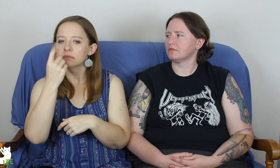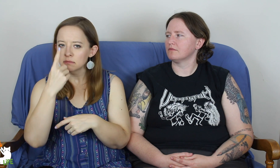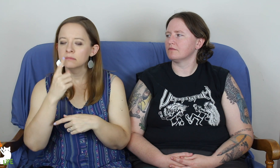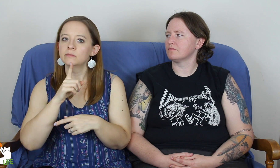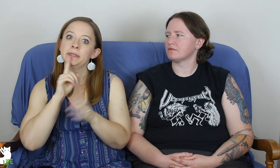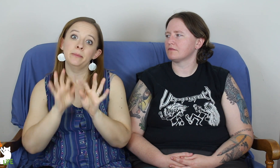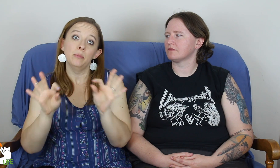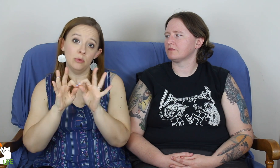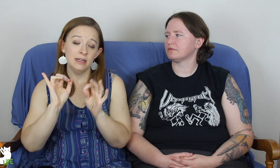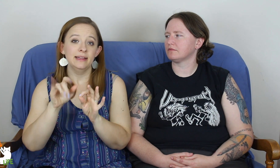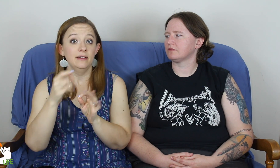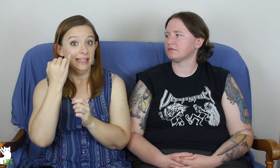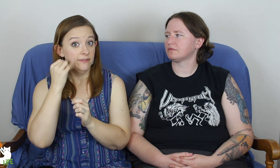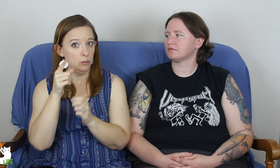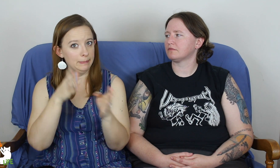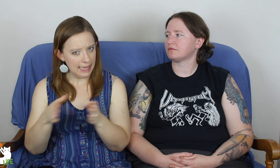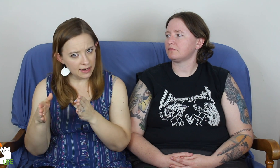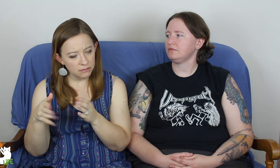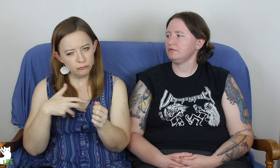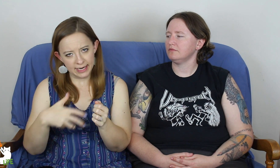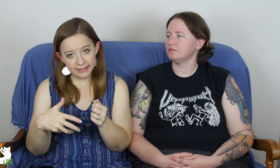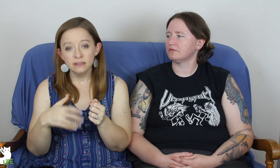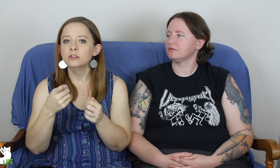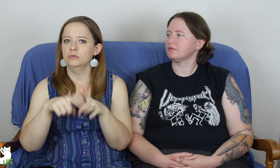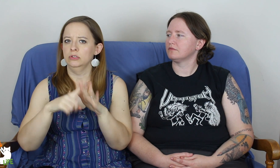It's really important that if you're planning your pregnancy